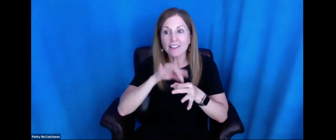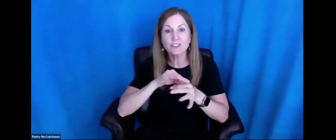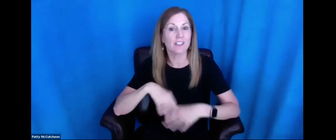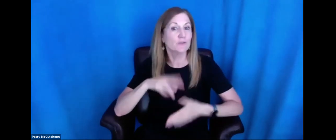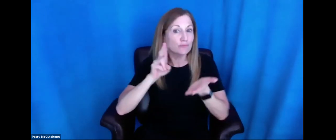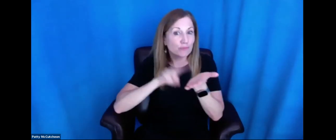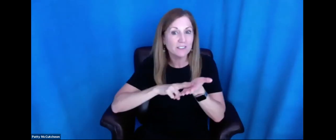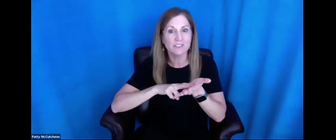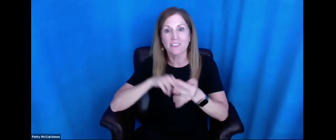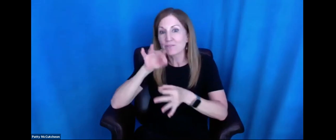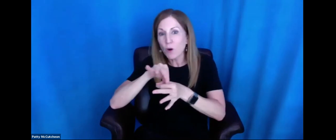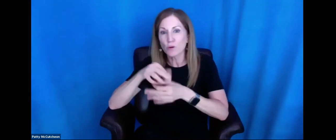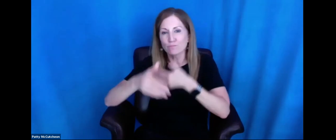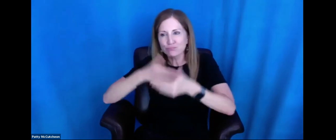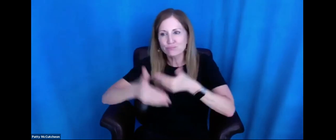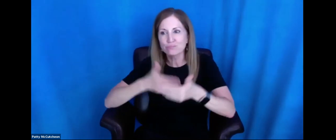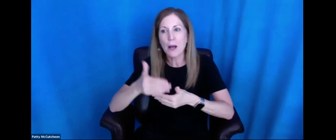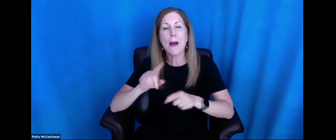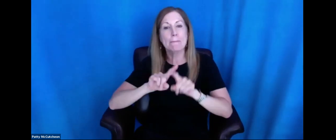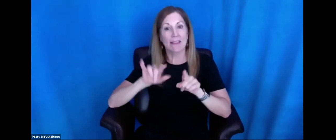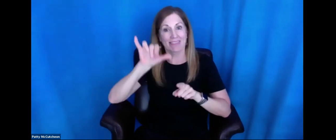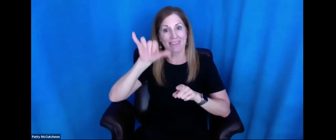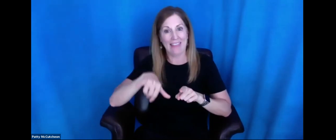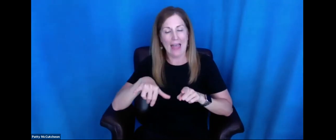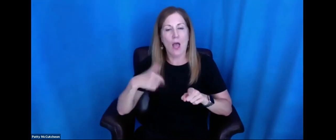forth, because on that front, we are committed to